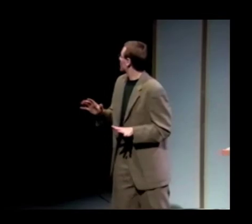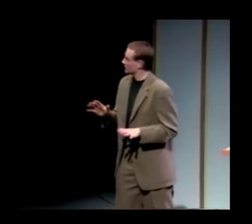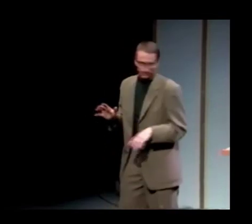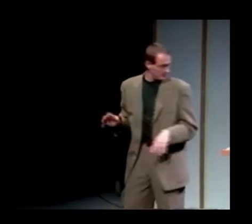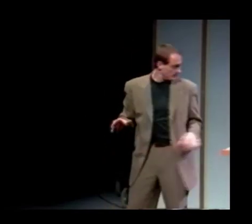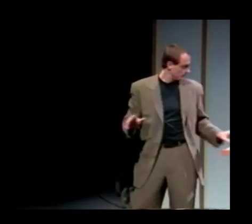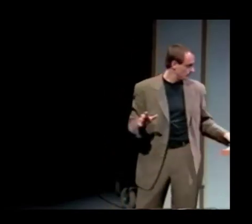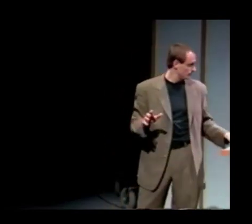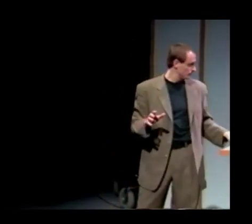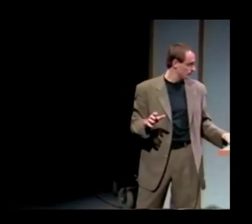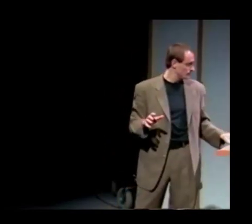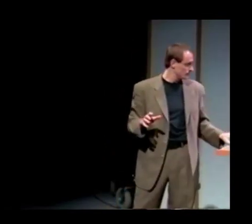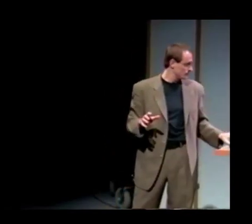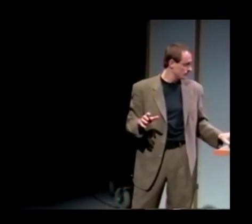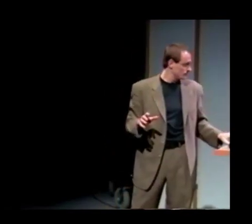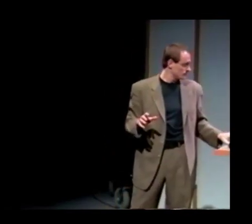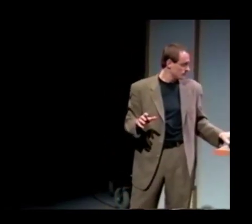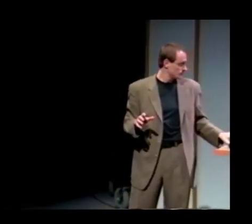BETWEEN CLOSEUPS, LONG SHOTS, MEDIUMS.